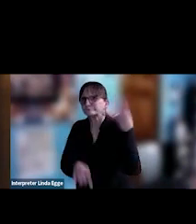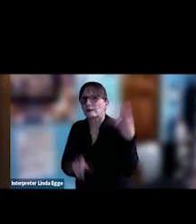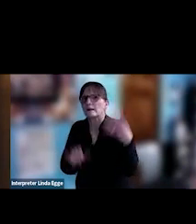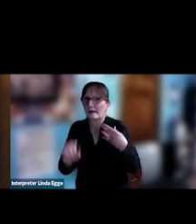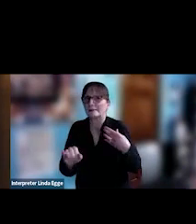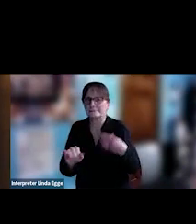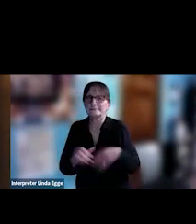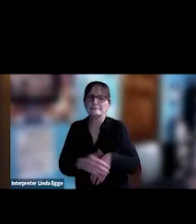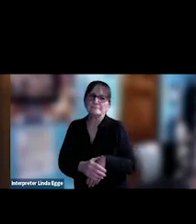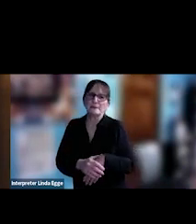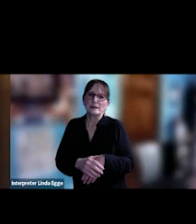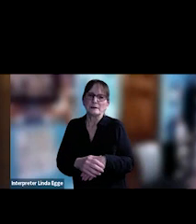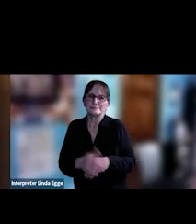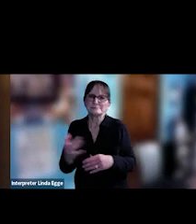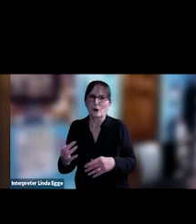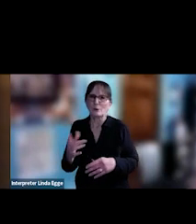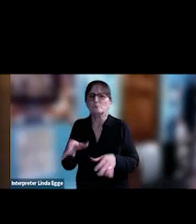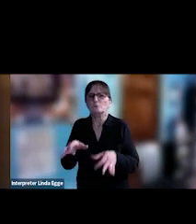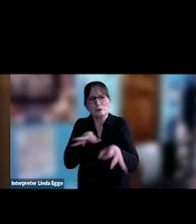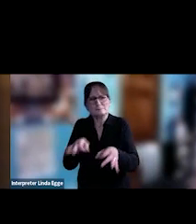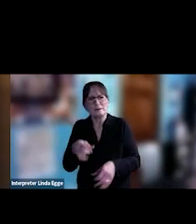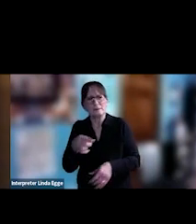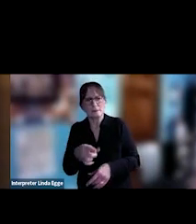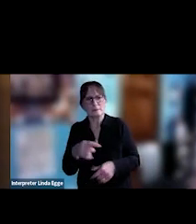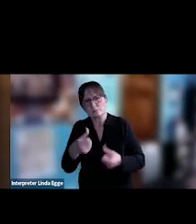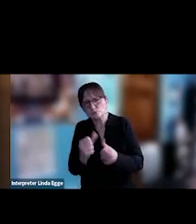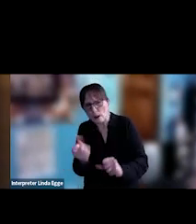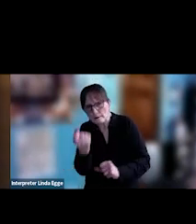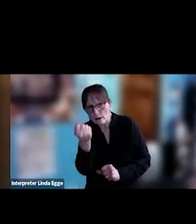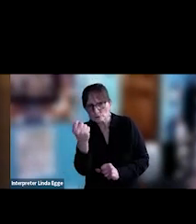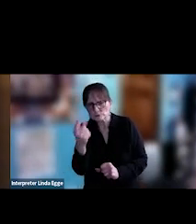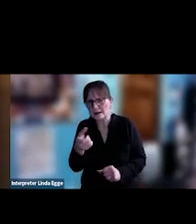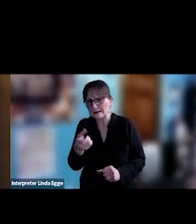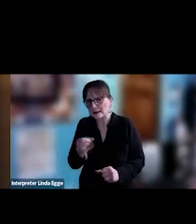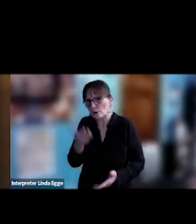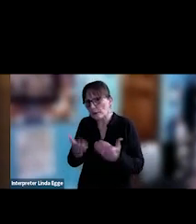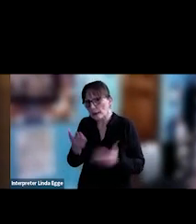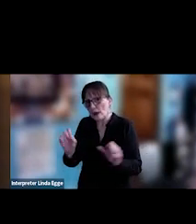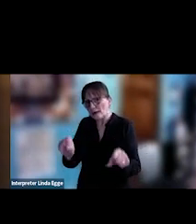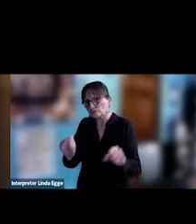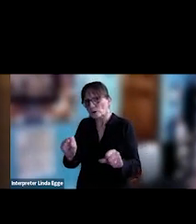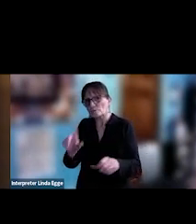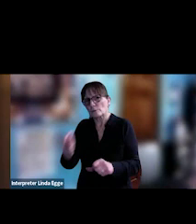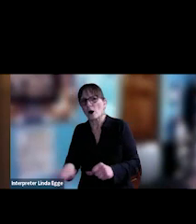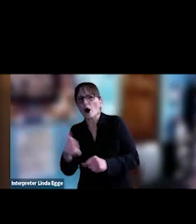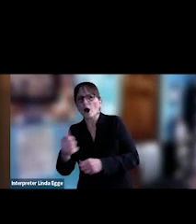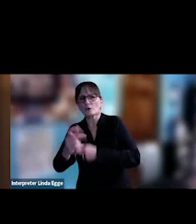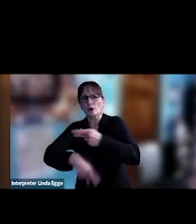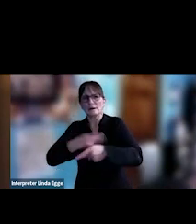You know, so you can explain to them, "You know, I'm trying to understand if you might be eligible from some other kinds of benefits."